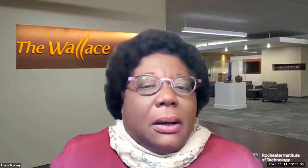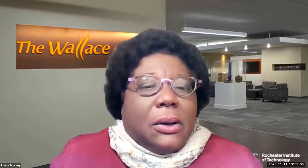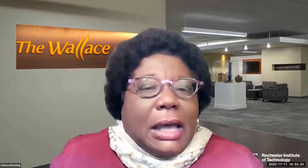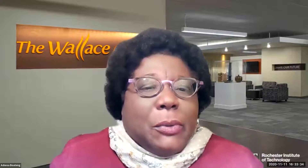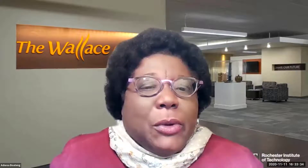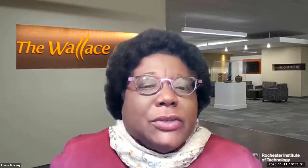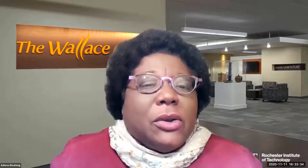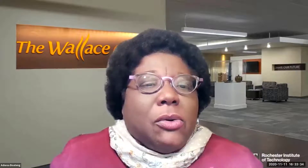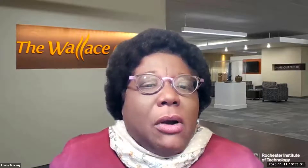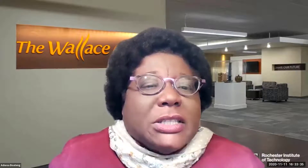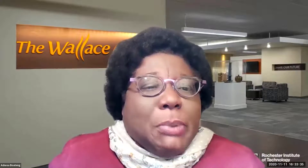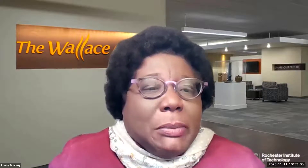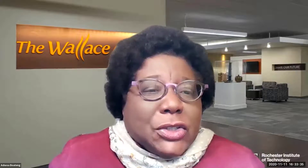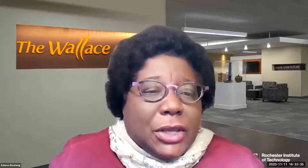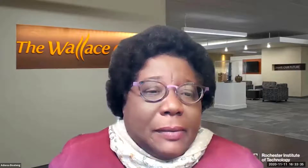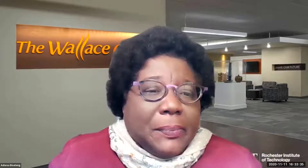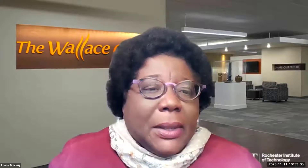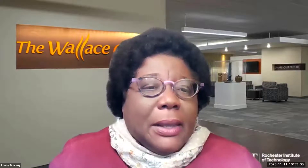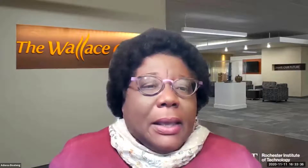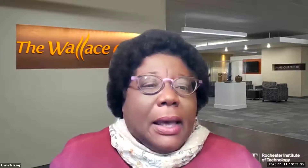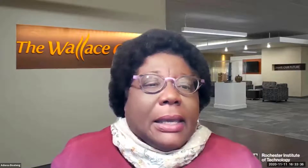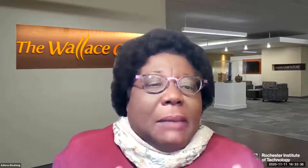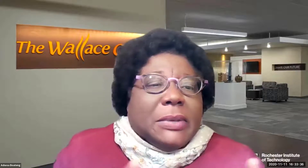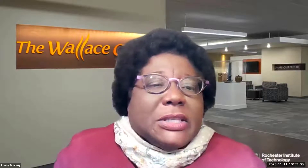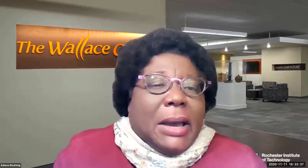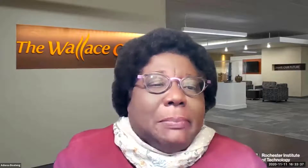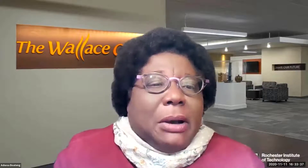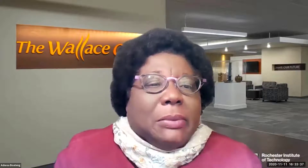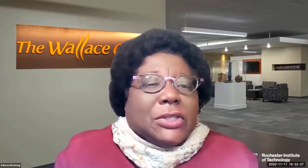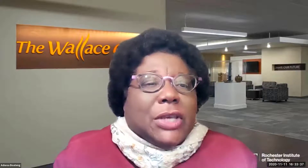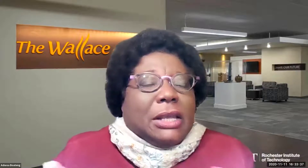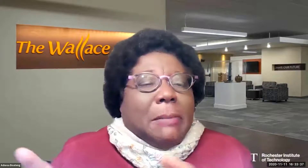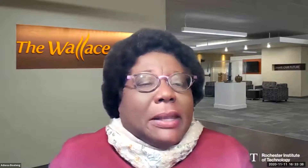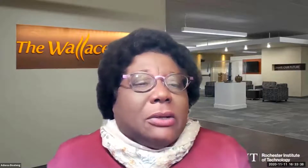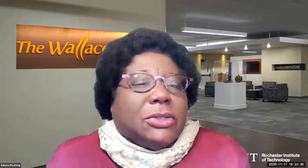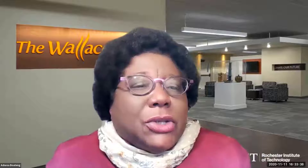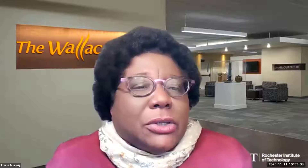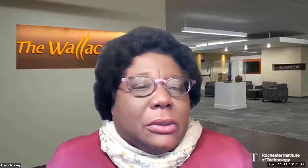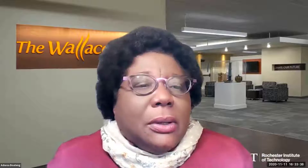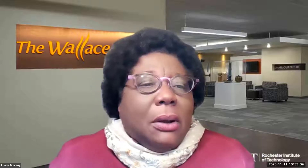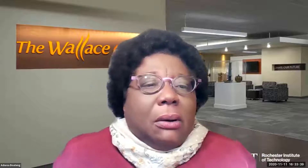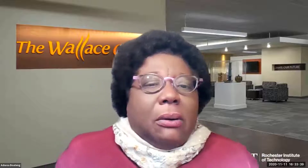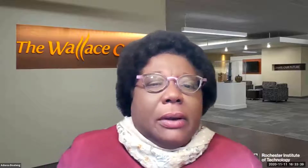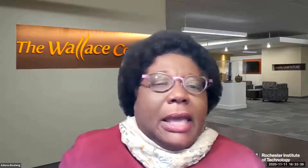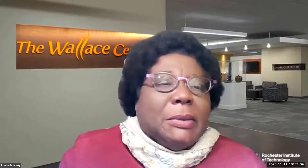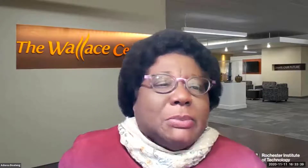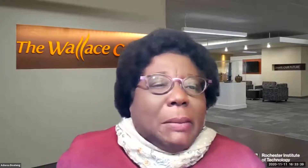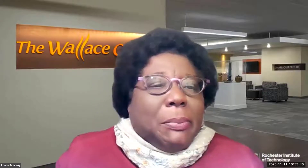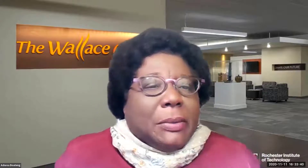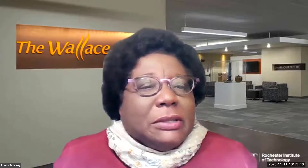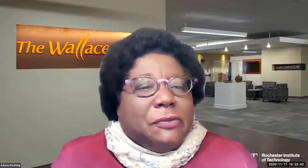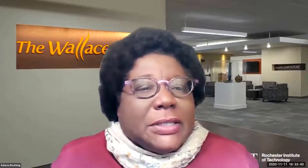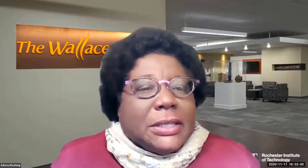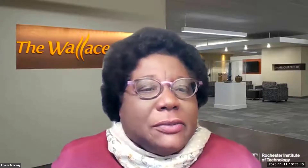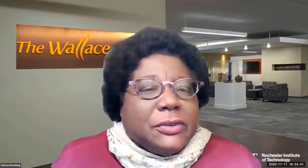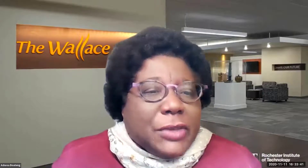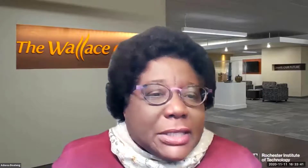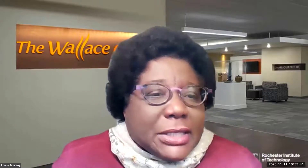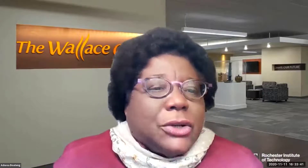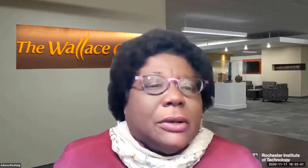Adwoa Boateng: Collaboration cross publishing, I can miss my publish in a medical journal or a chemist by publishing the PHYSICS, physics journal